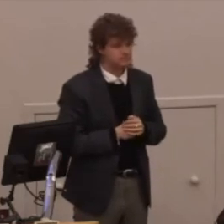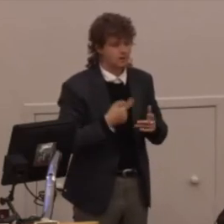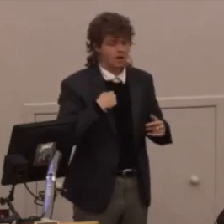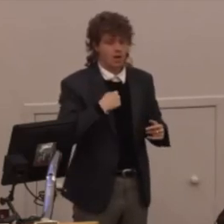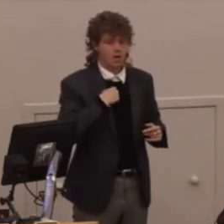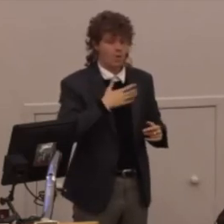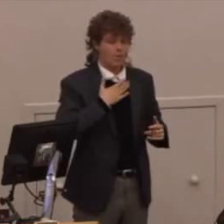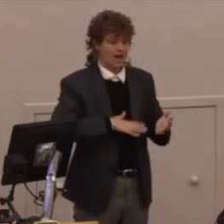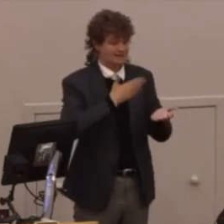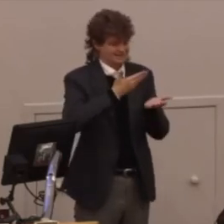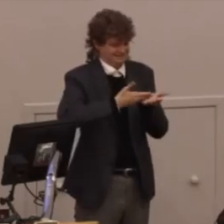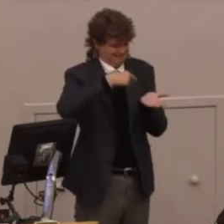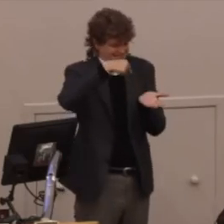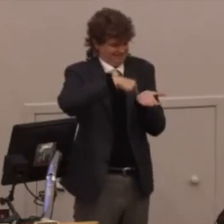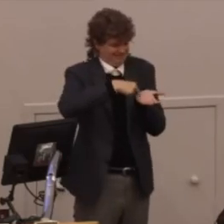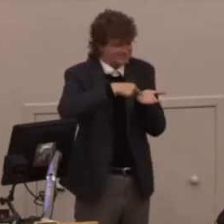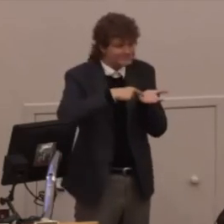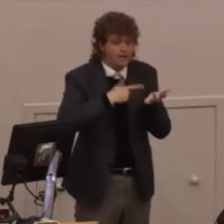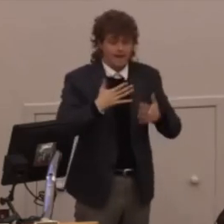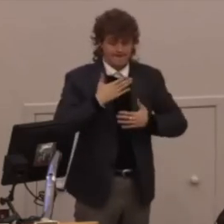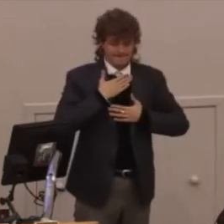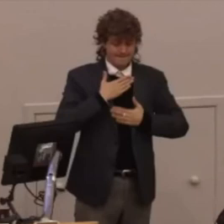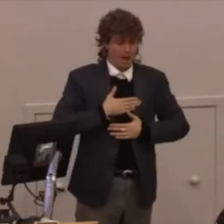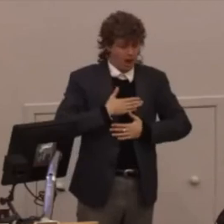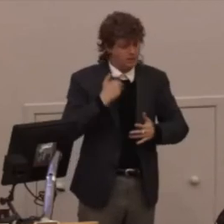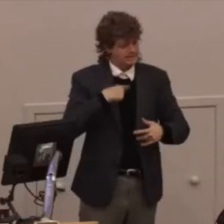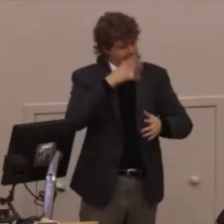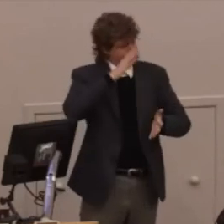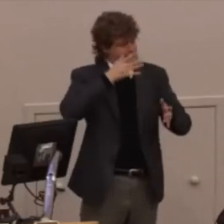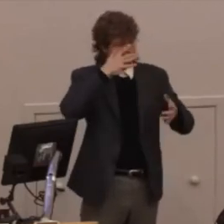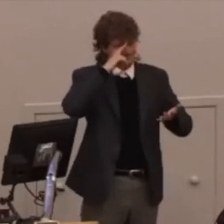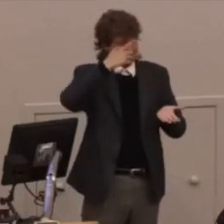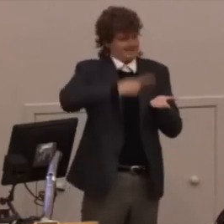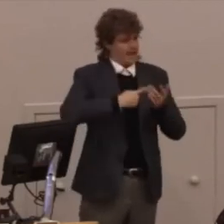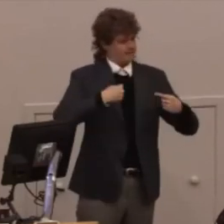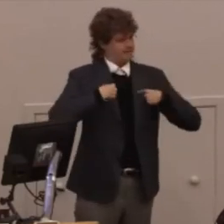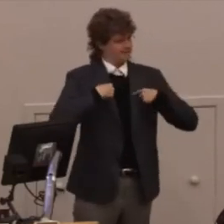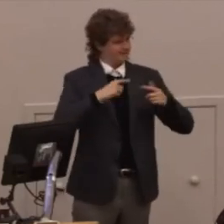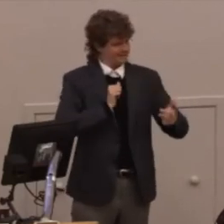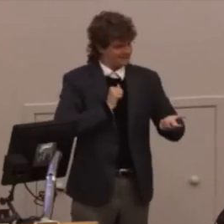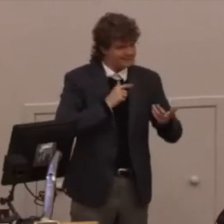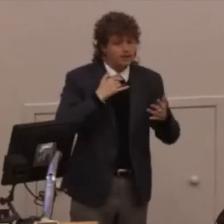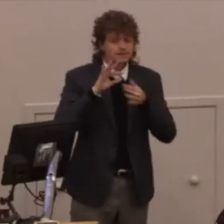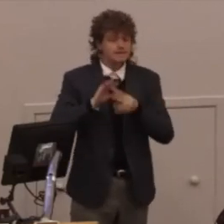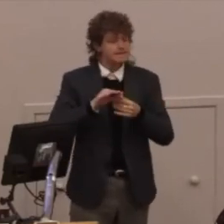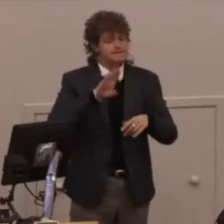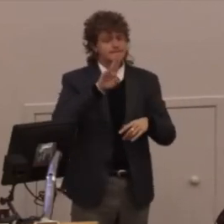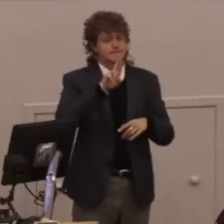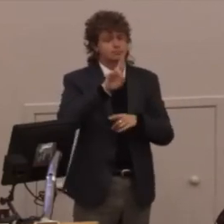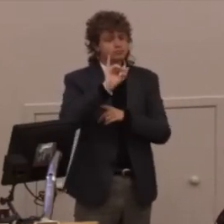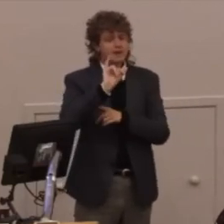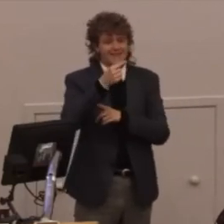about bodily autonomy in relation to the (indiscernible) also known as guardianship. (poor sound) people